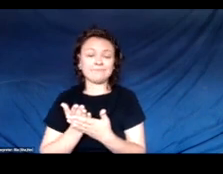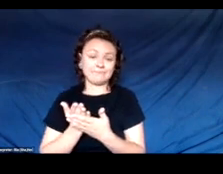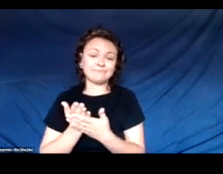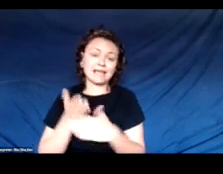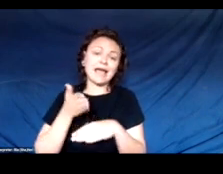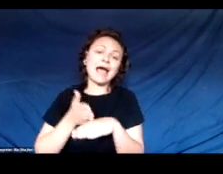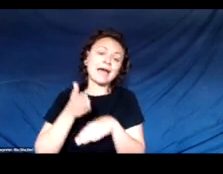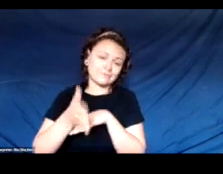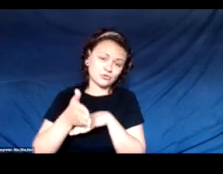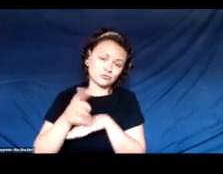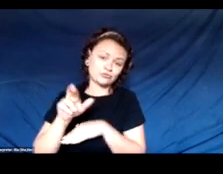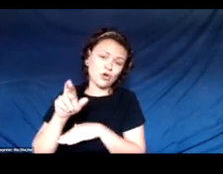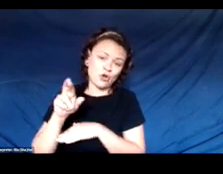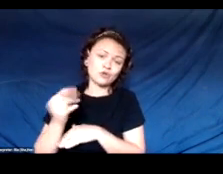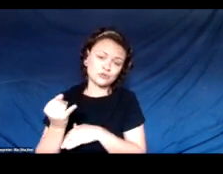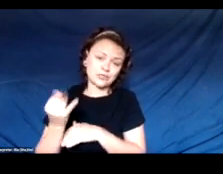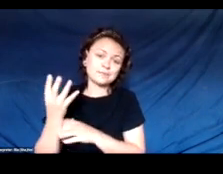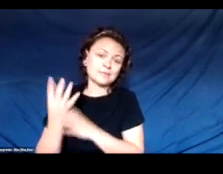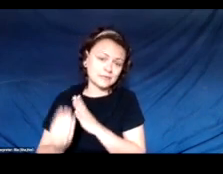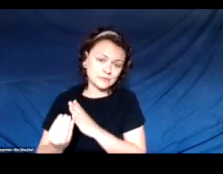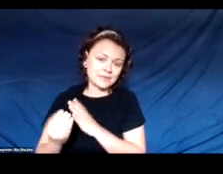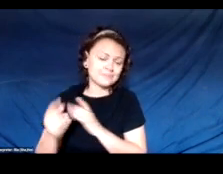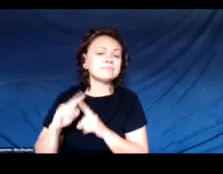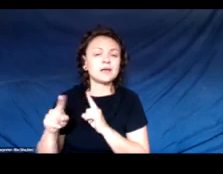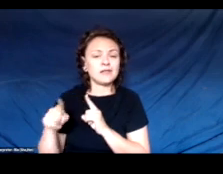but they still spent time with him.